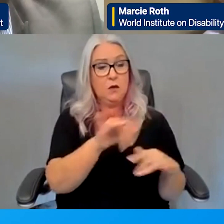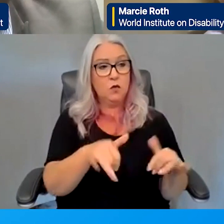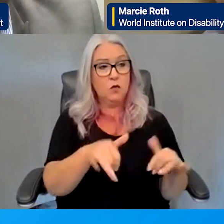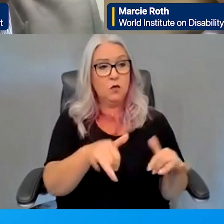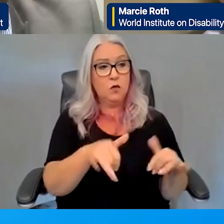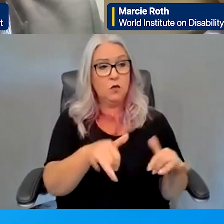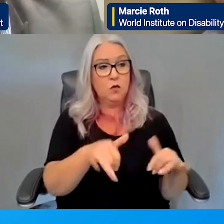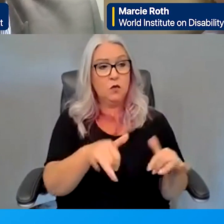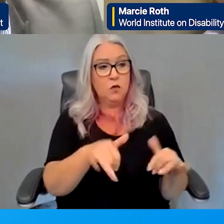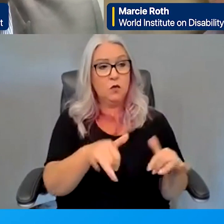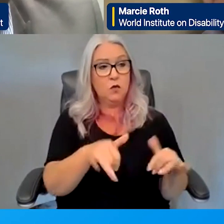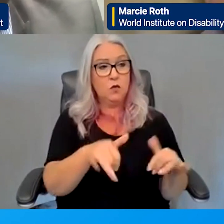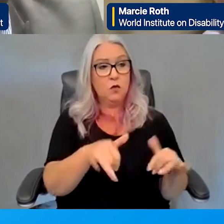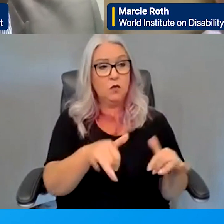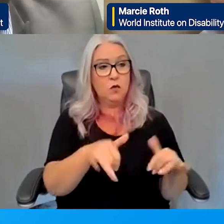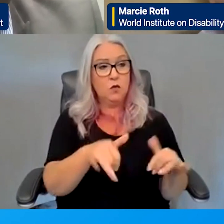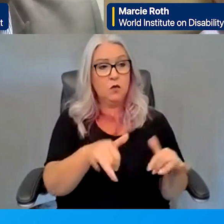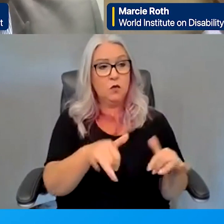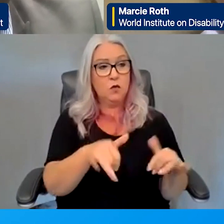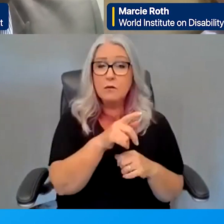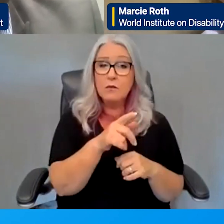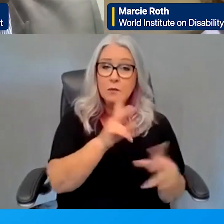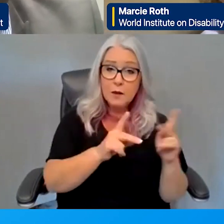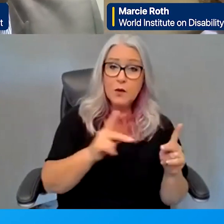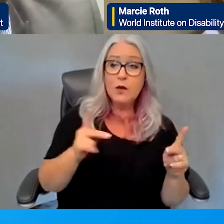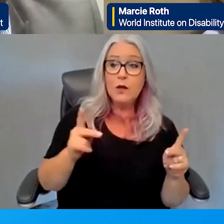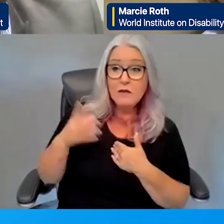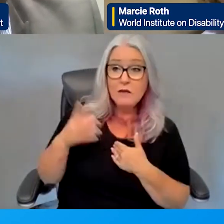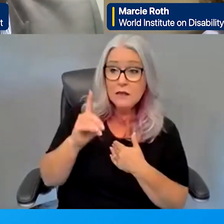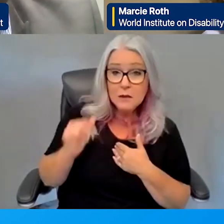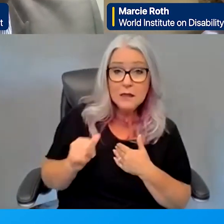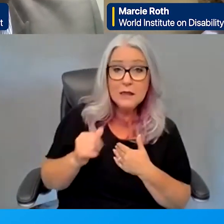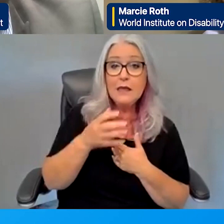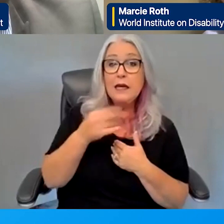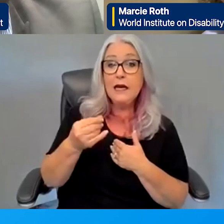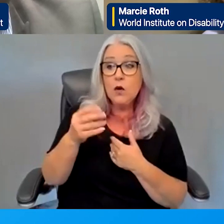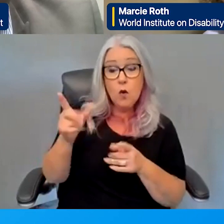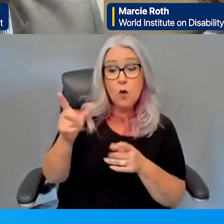marginalized communities and ensure inclusion in disability